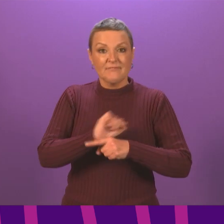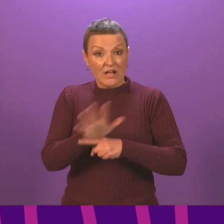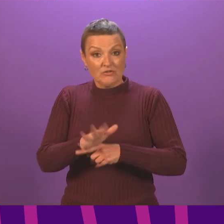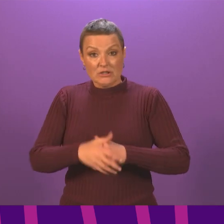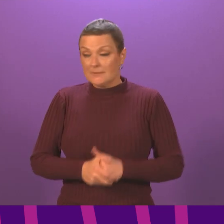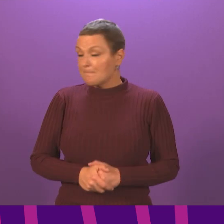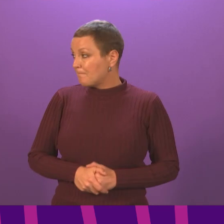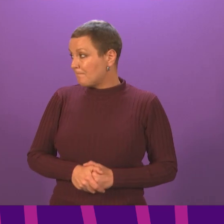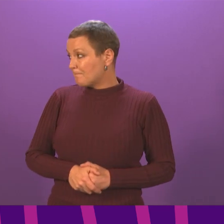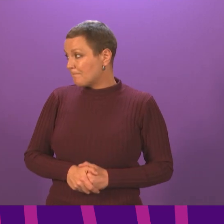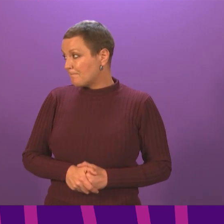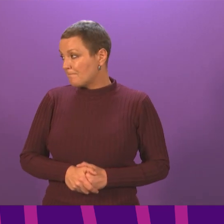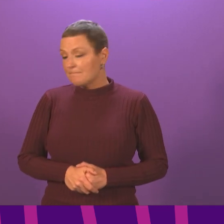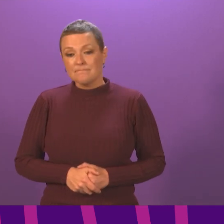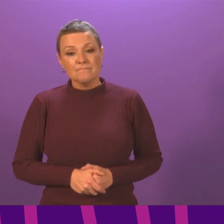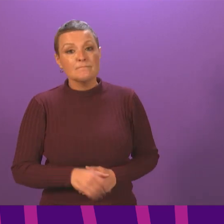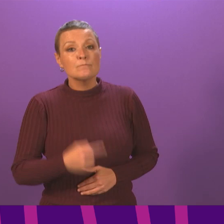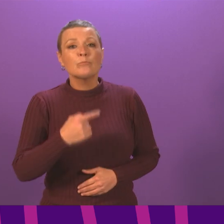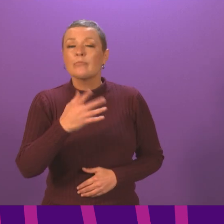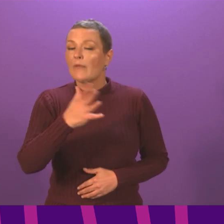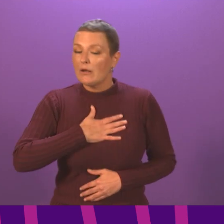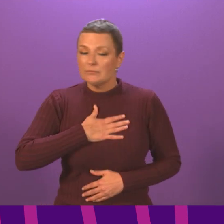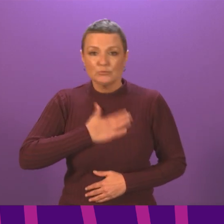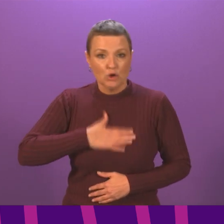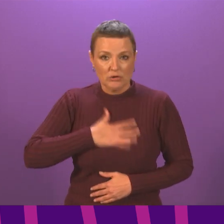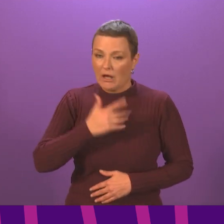Jeane Freeman: First, I apologise to Monica Lennon; I missed